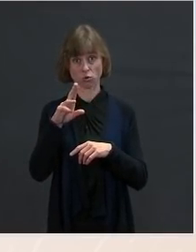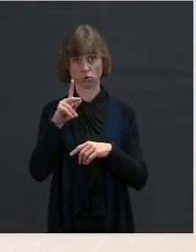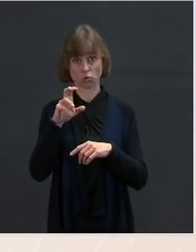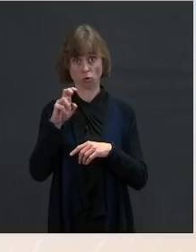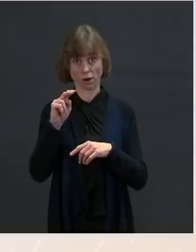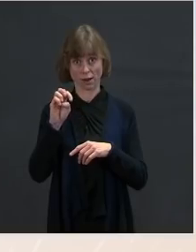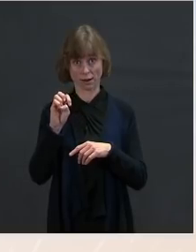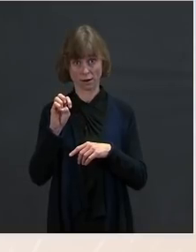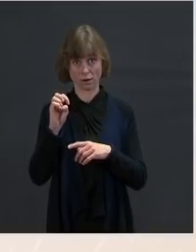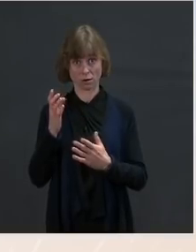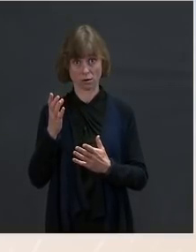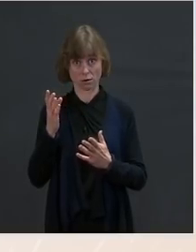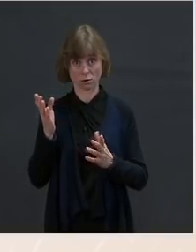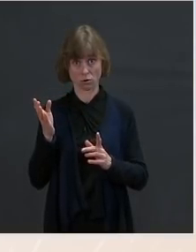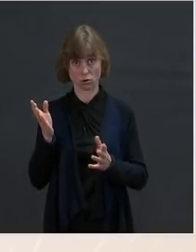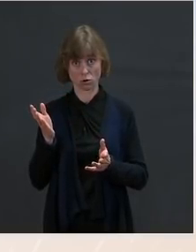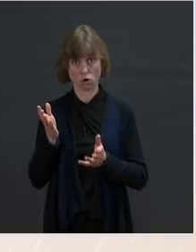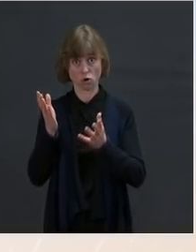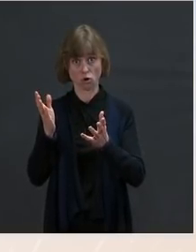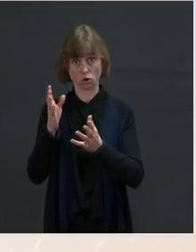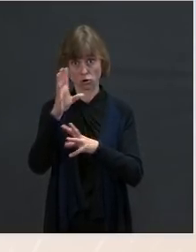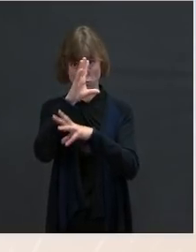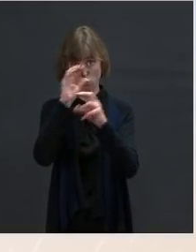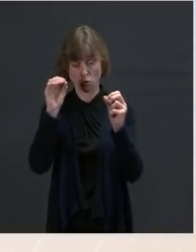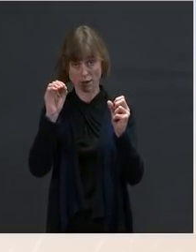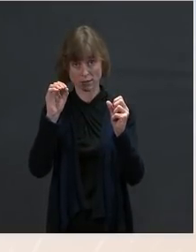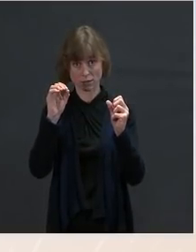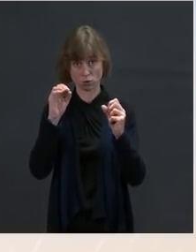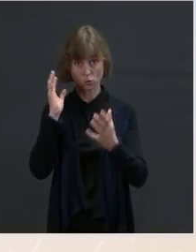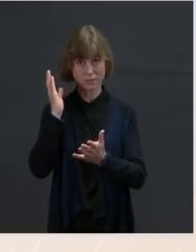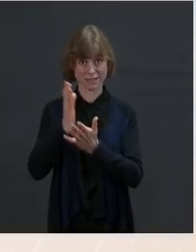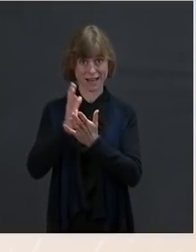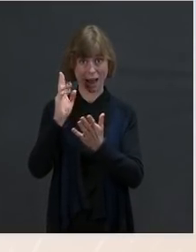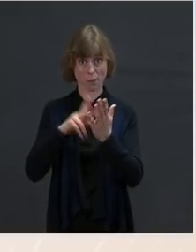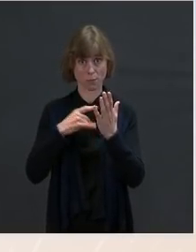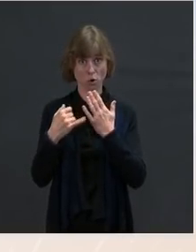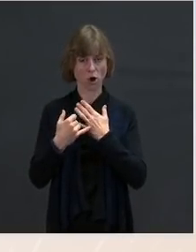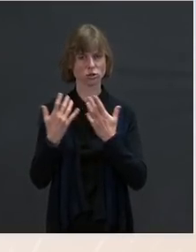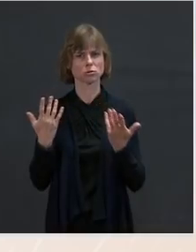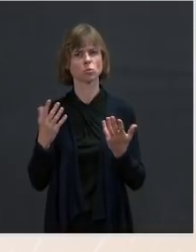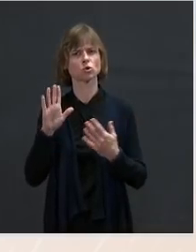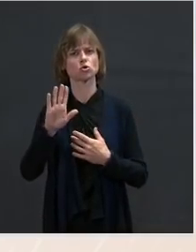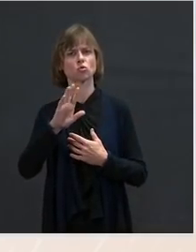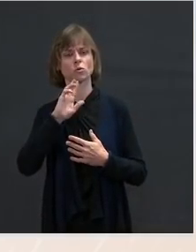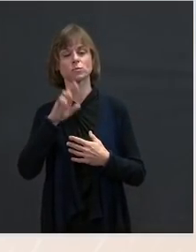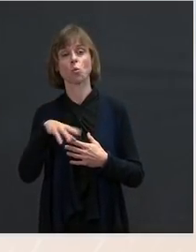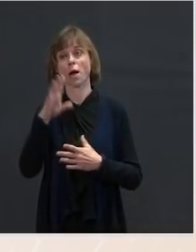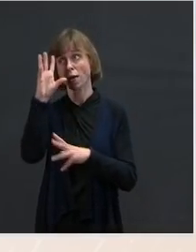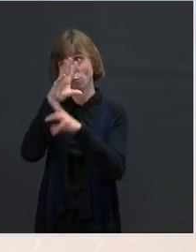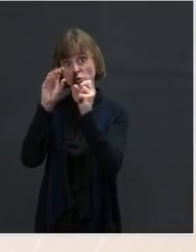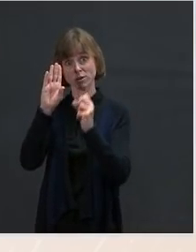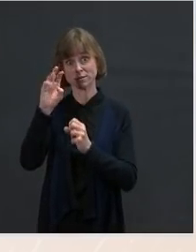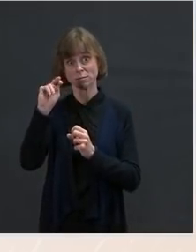President Biden to stop the project. Your response? Ms. Psaki: Well, President Biden's view remains